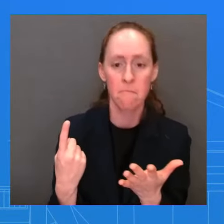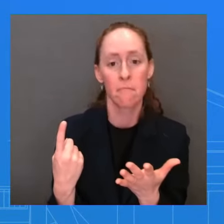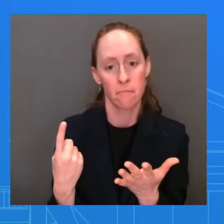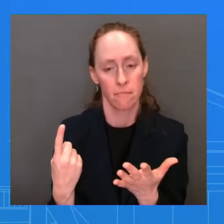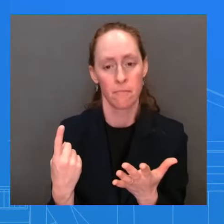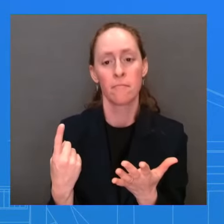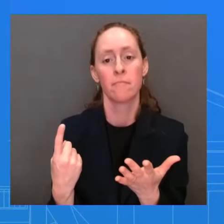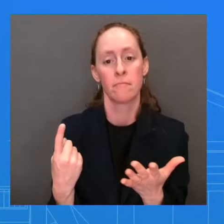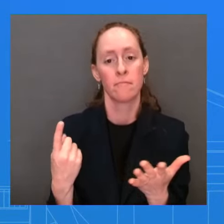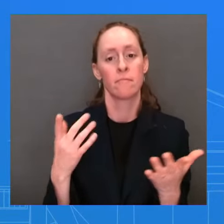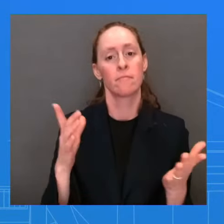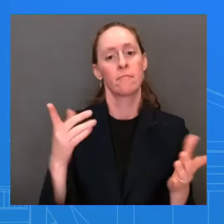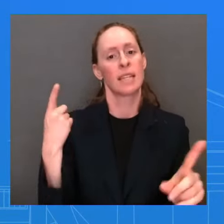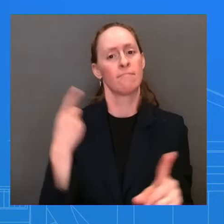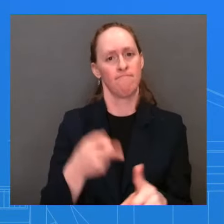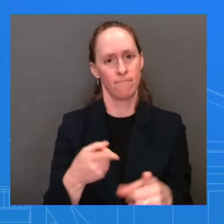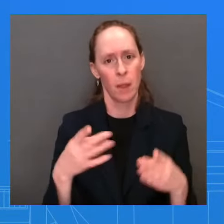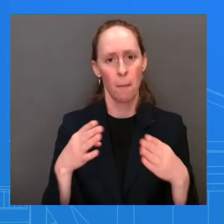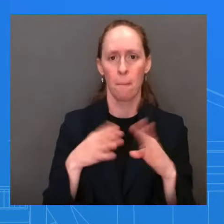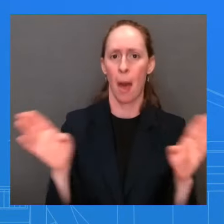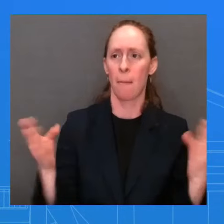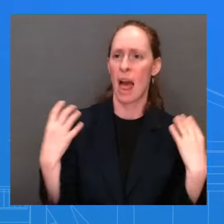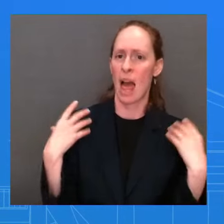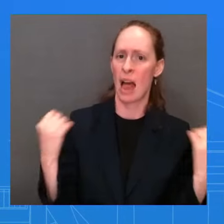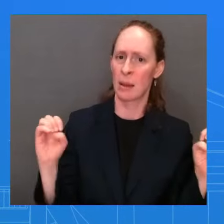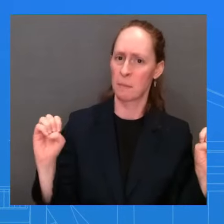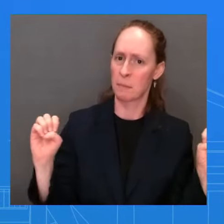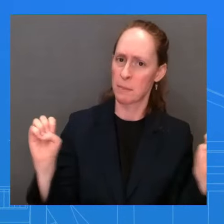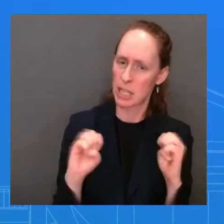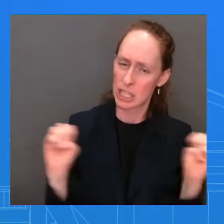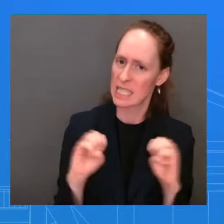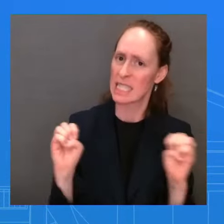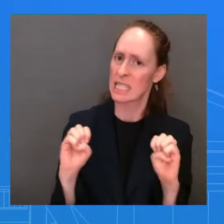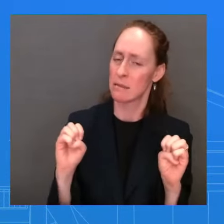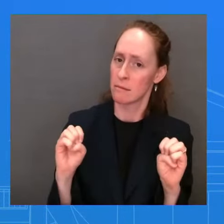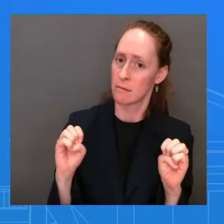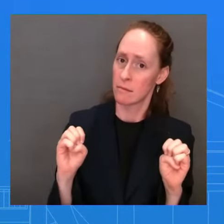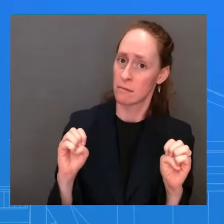I don't have anything to share about if that came up in the conversation,